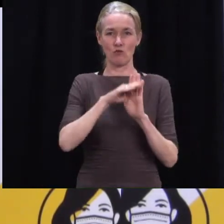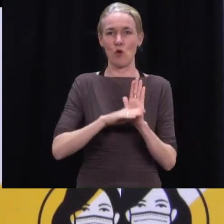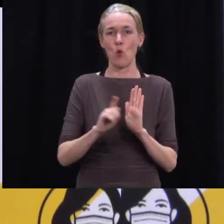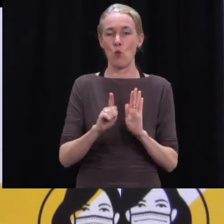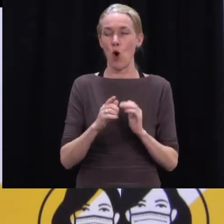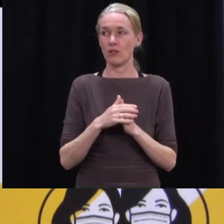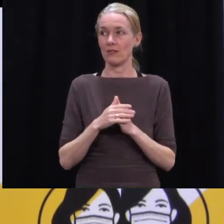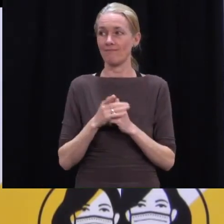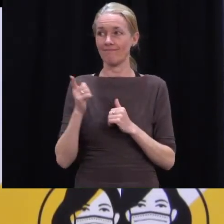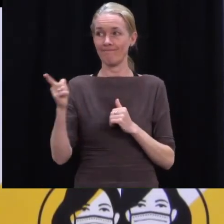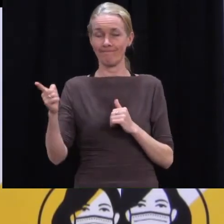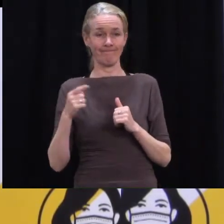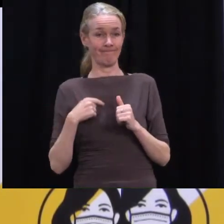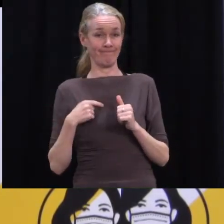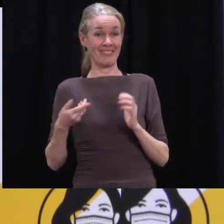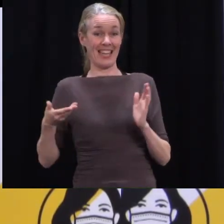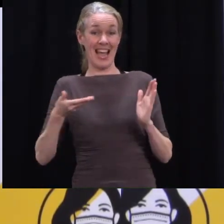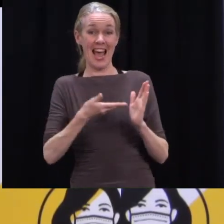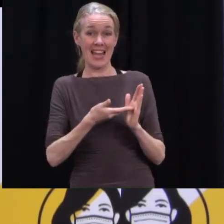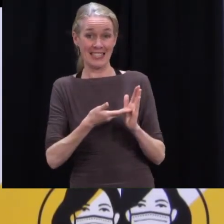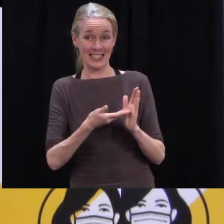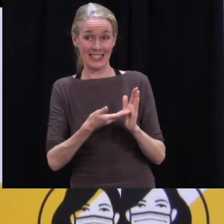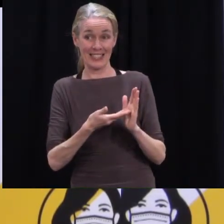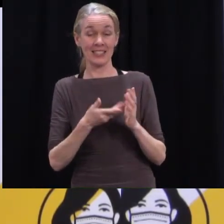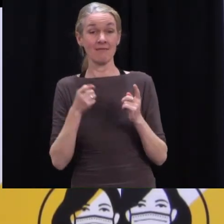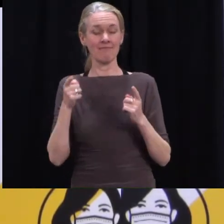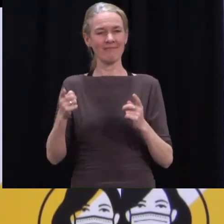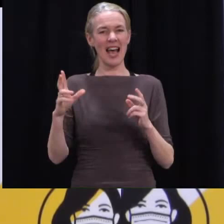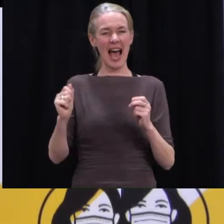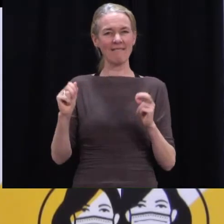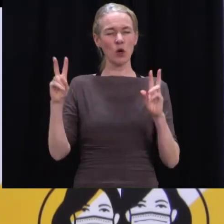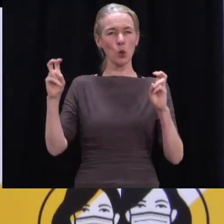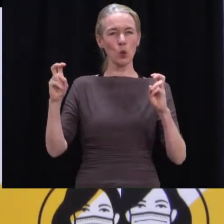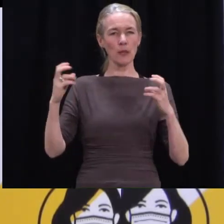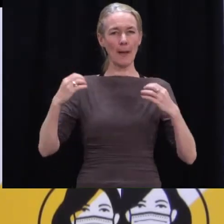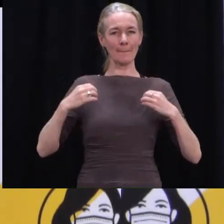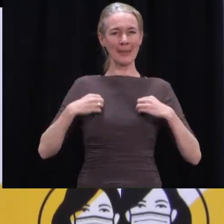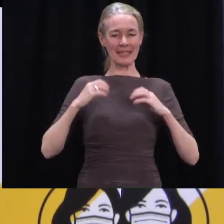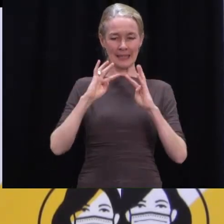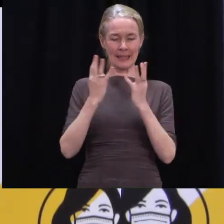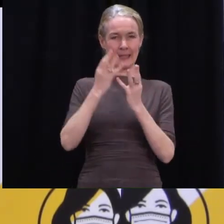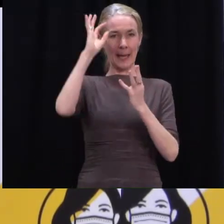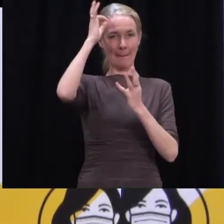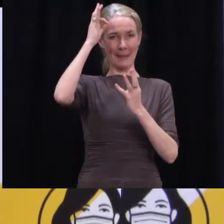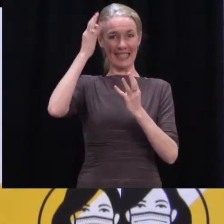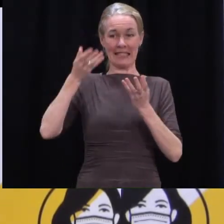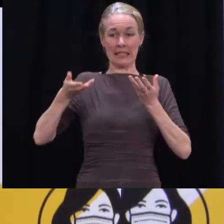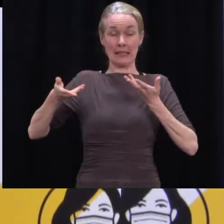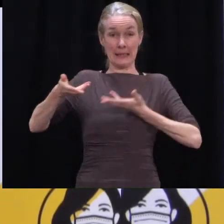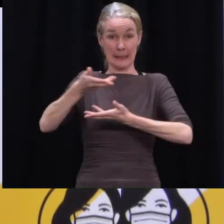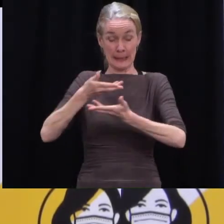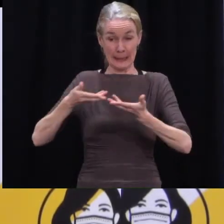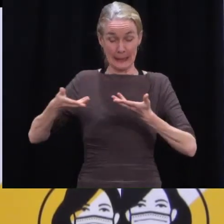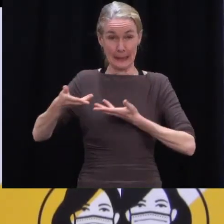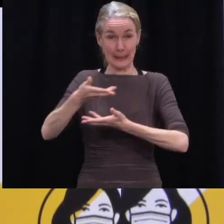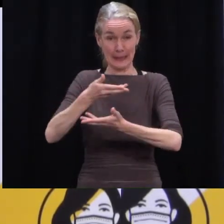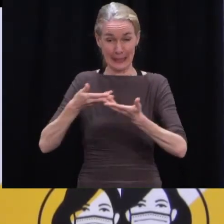reduced. >> Ultimately, to be fair to Dr Bloomfield, ultimately the Business Committee has it within their